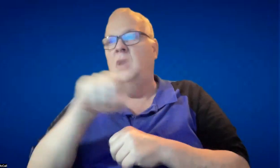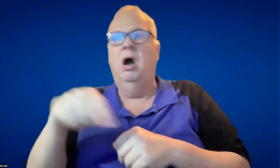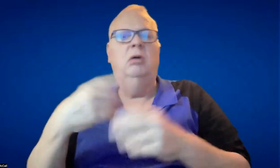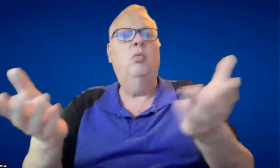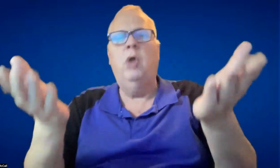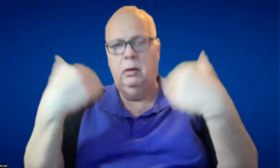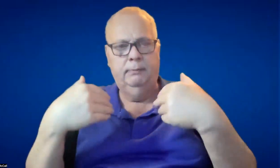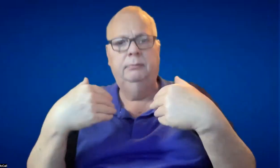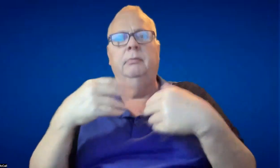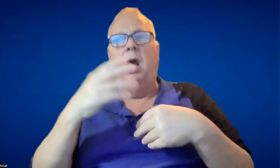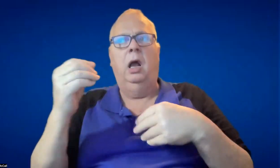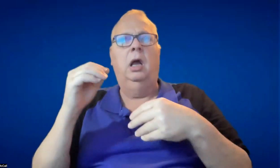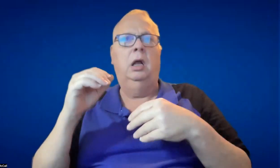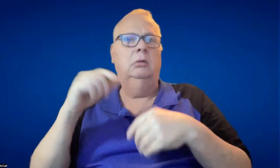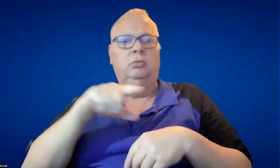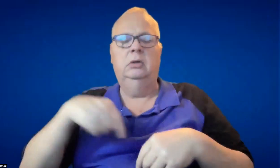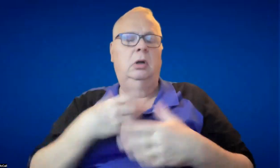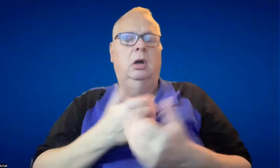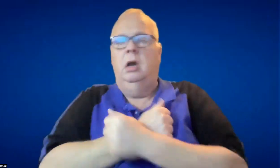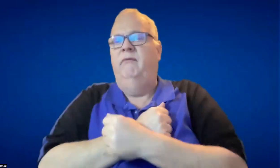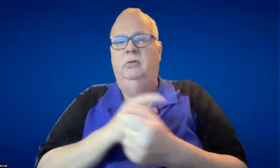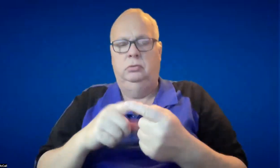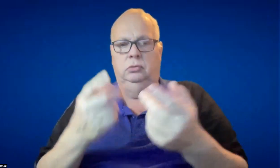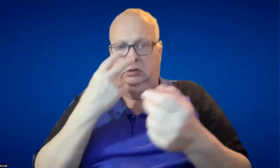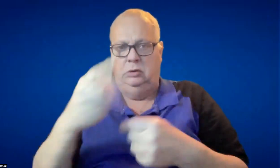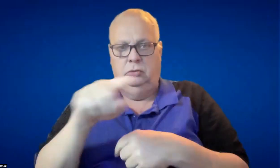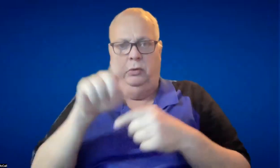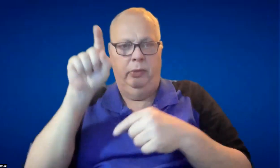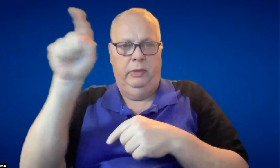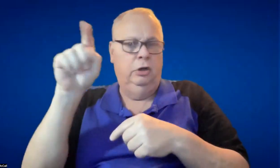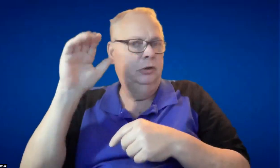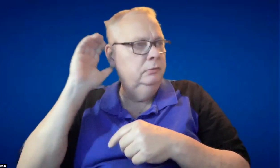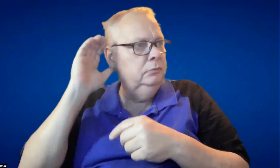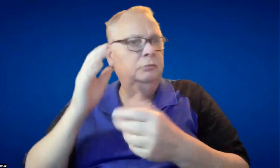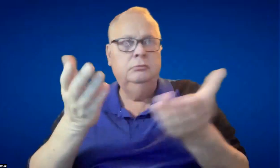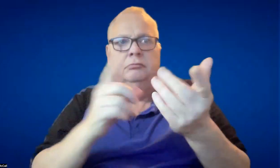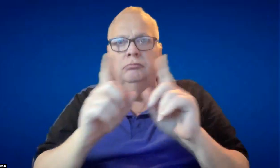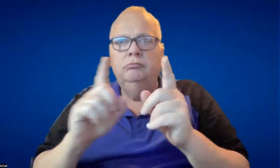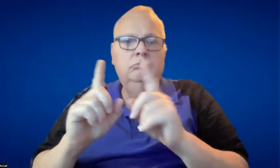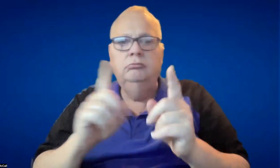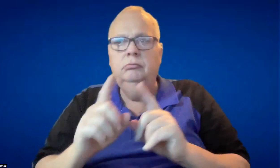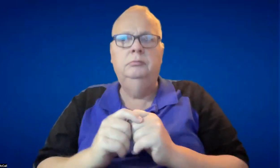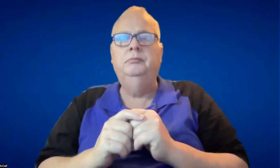You all are welcome, and we would love to see you there and talk with you.